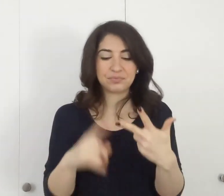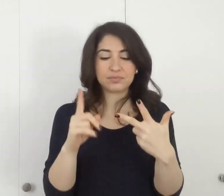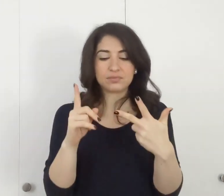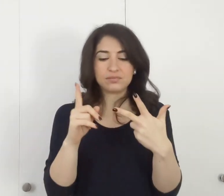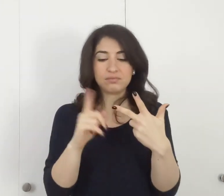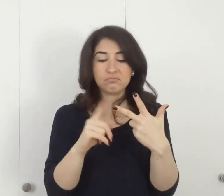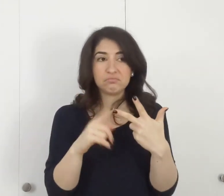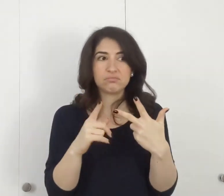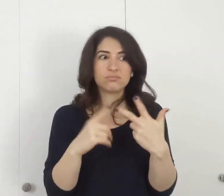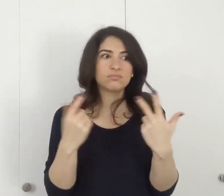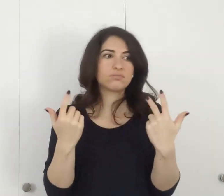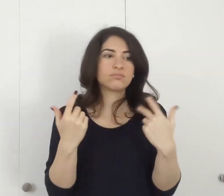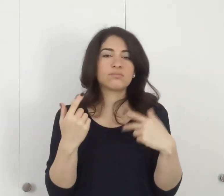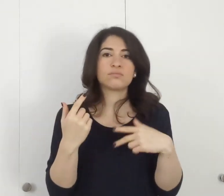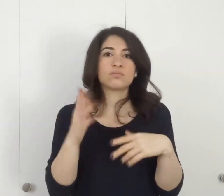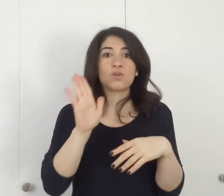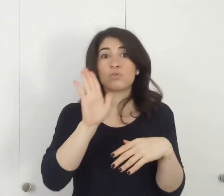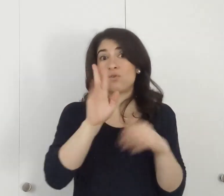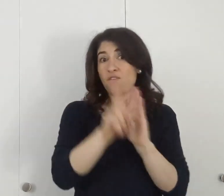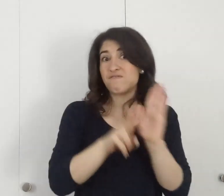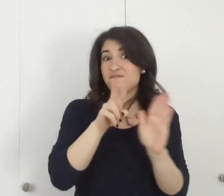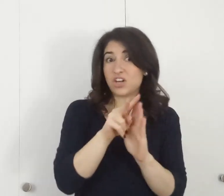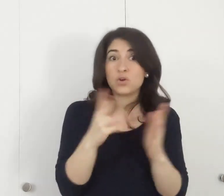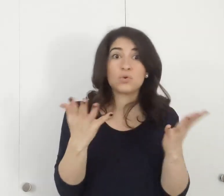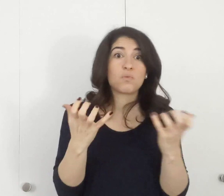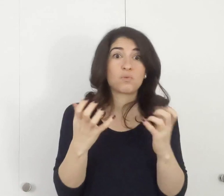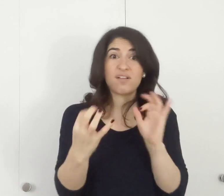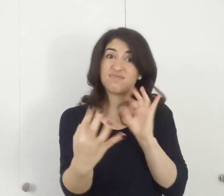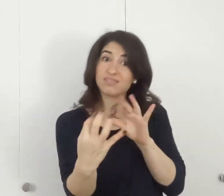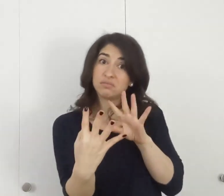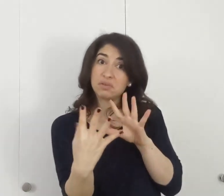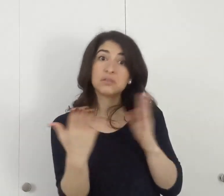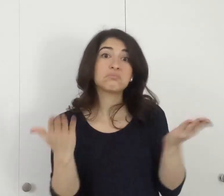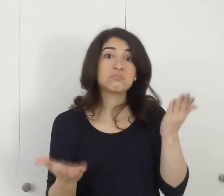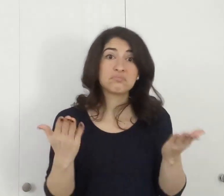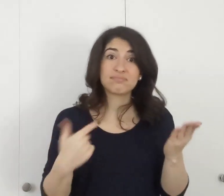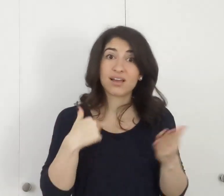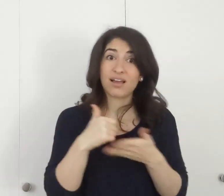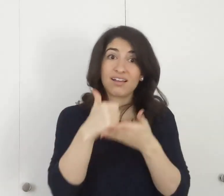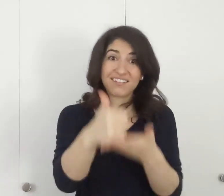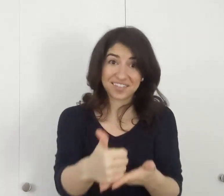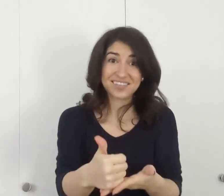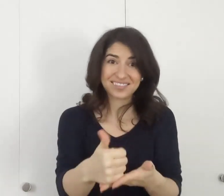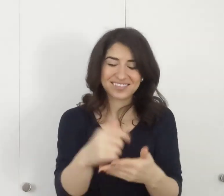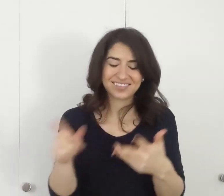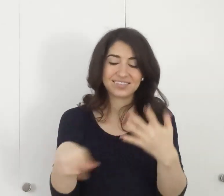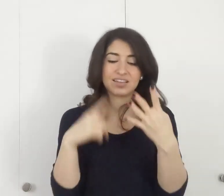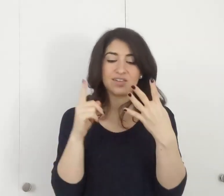Third: Your videos! If you want feedback, I can maybe help with that.